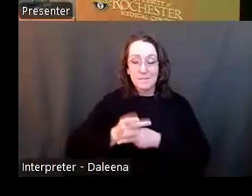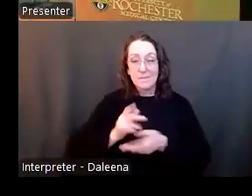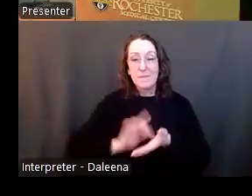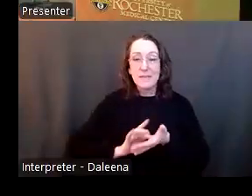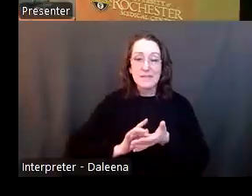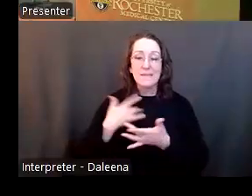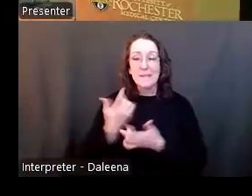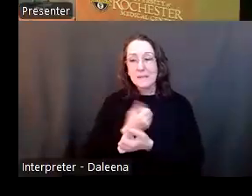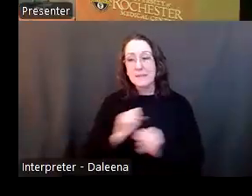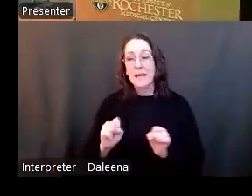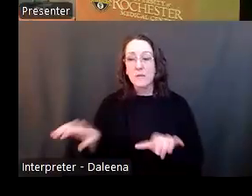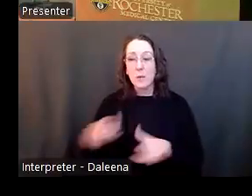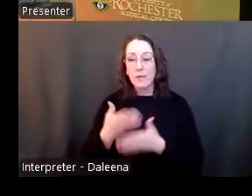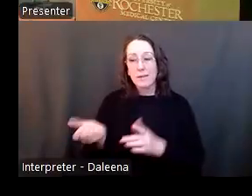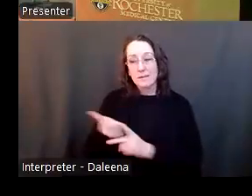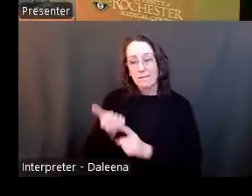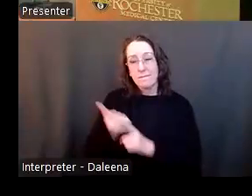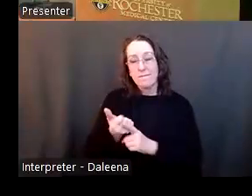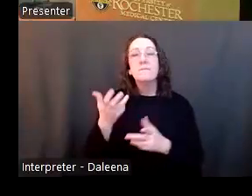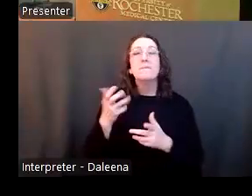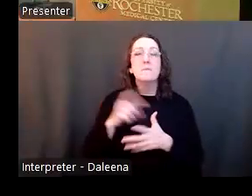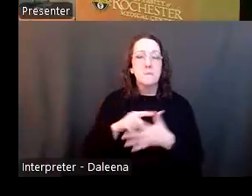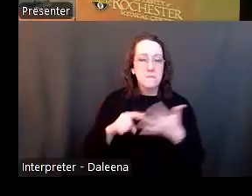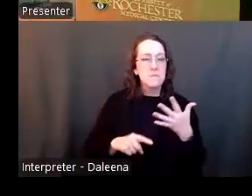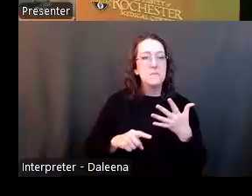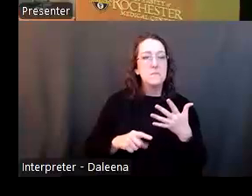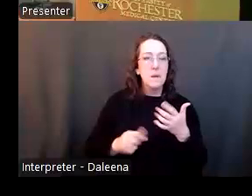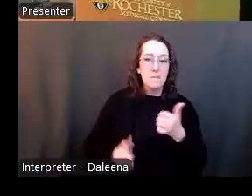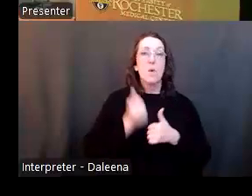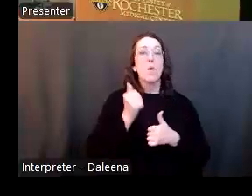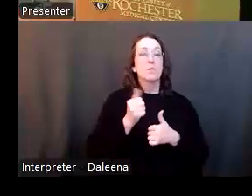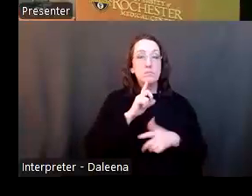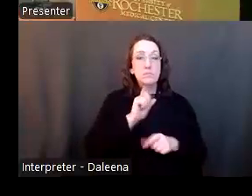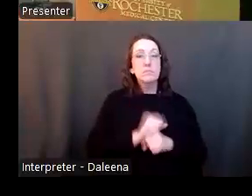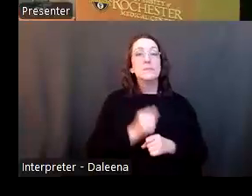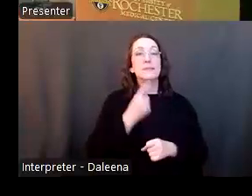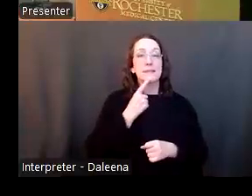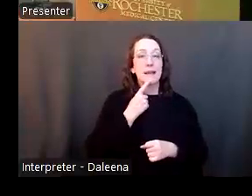their own um but the vast majority of them will actually say that their single most important